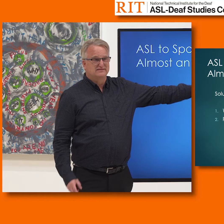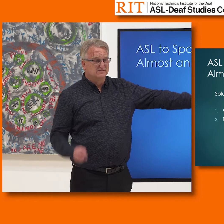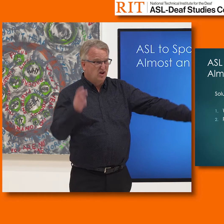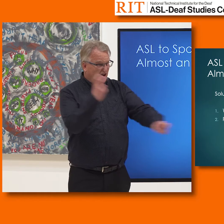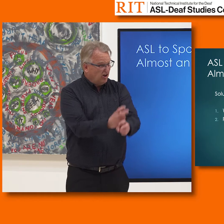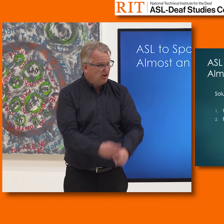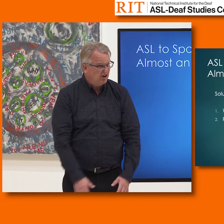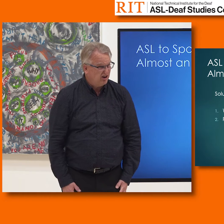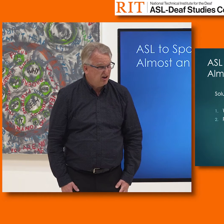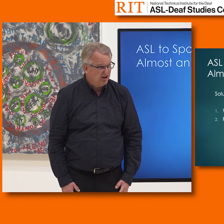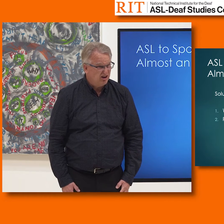It's really difficult.